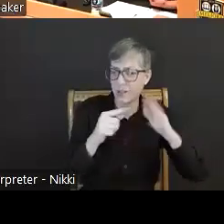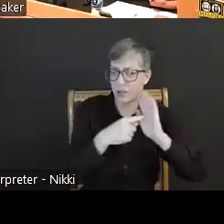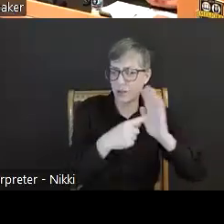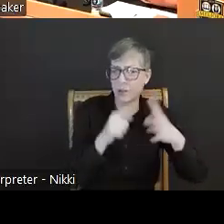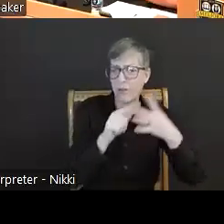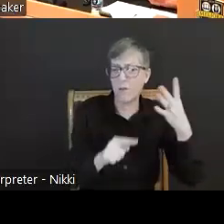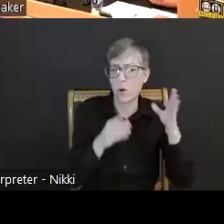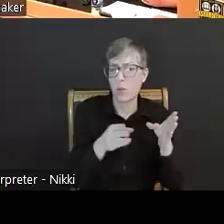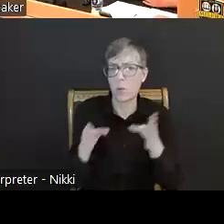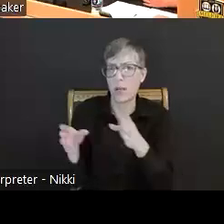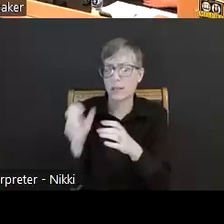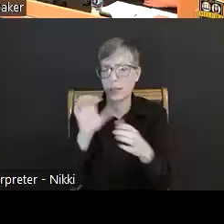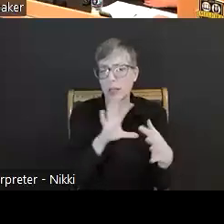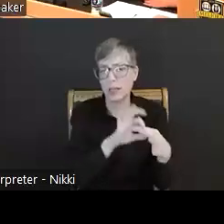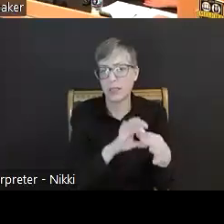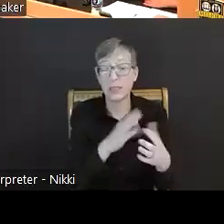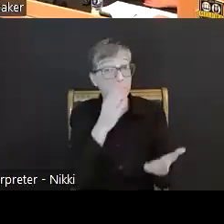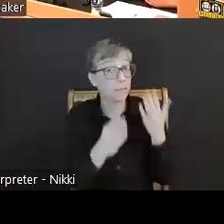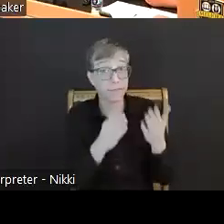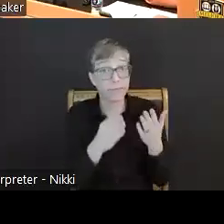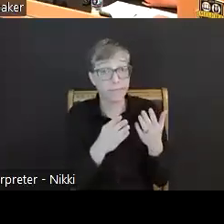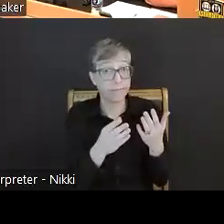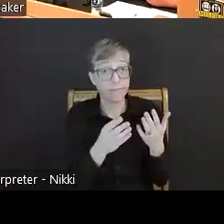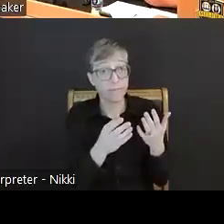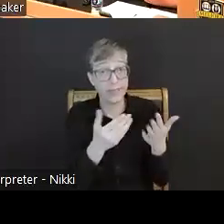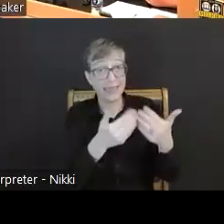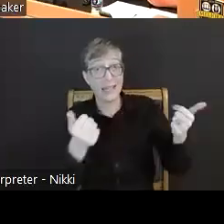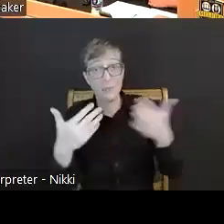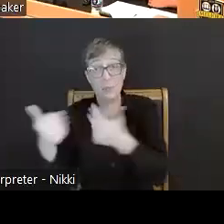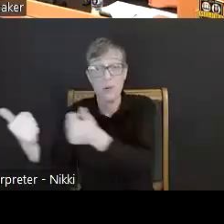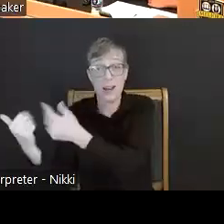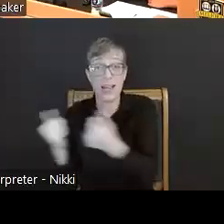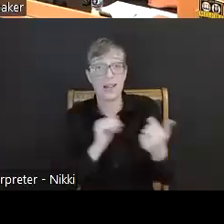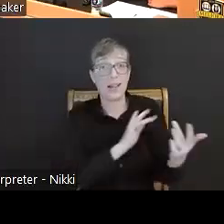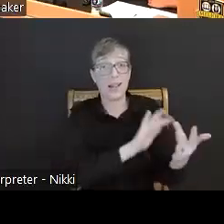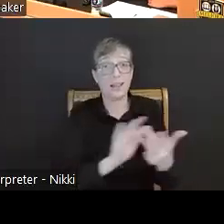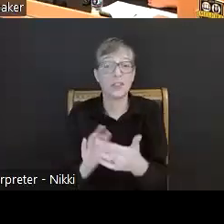kind of independent points of contact um but they can also flow from one to the other so for